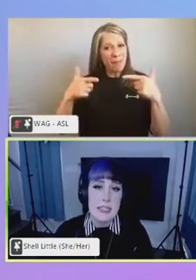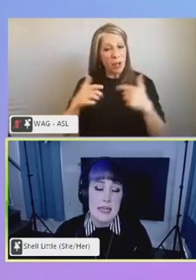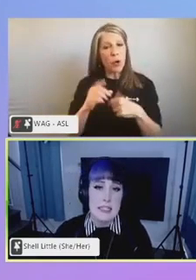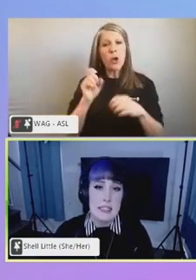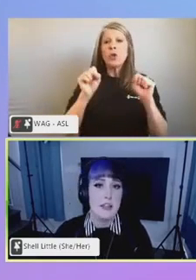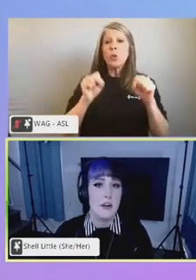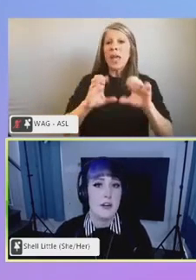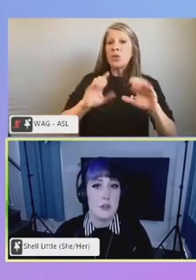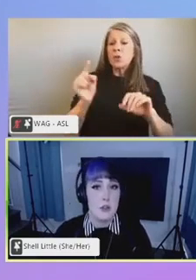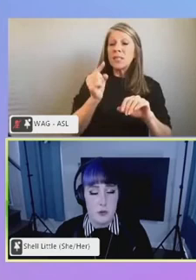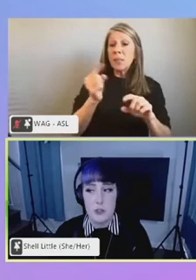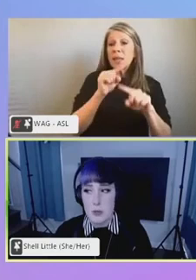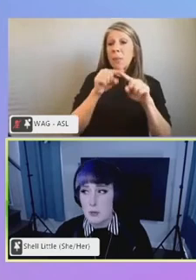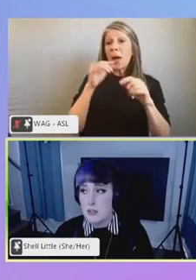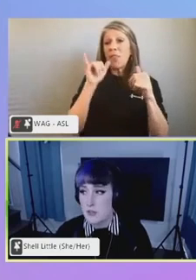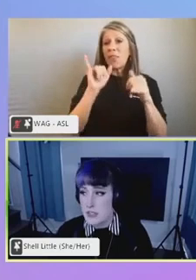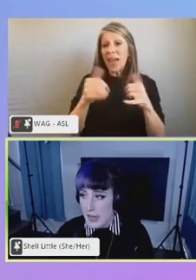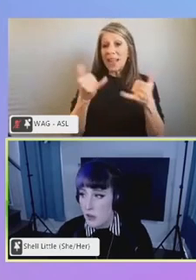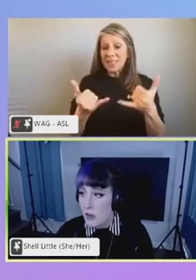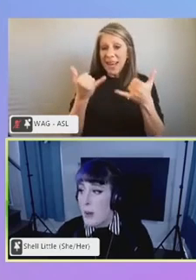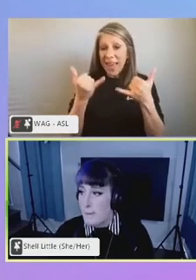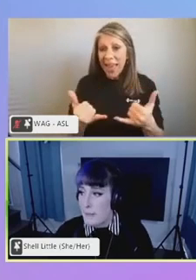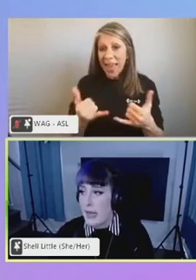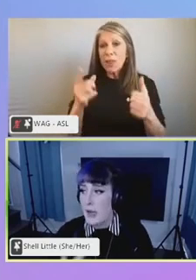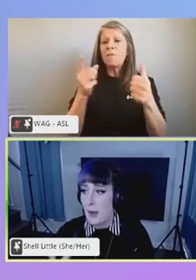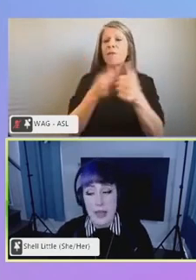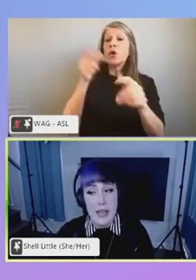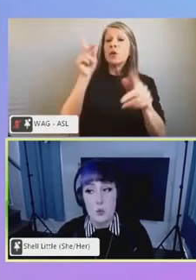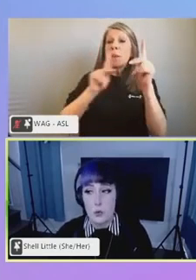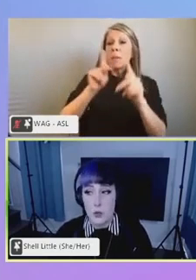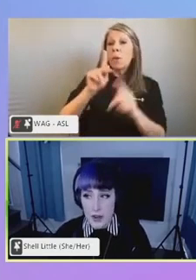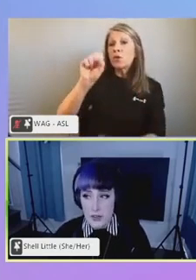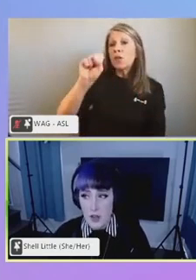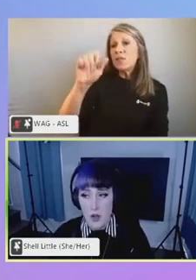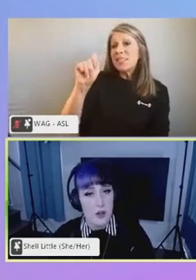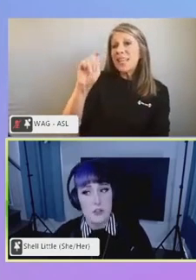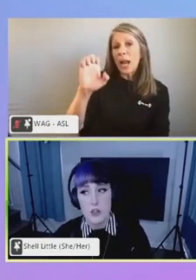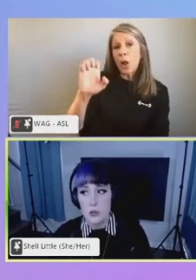Duwamish Tribe. The tribe is yet to be justly compensated for their land and livelihood. You can